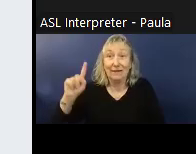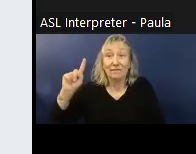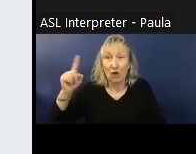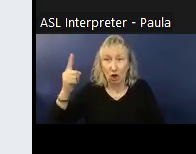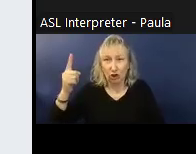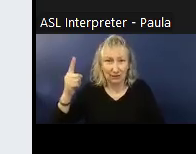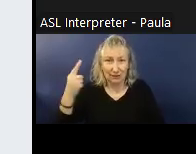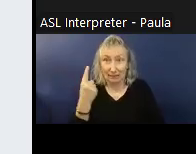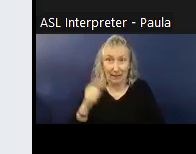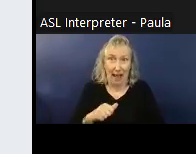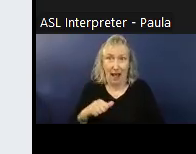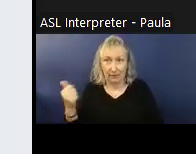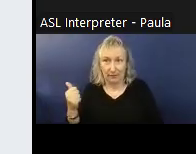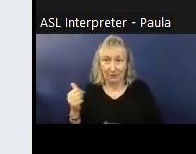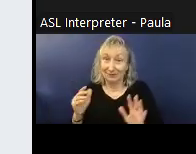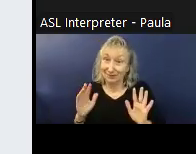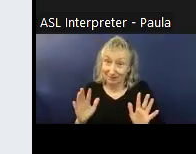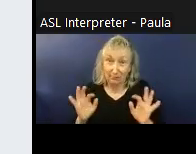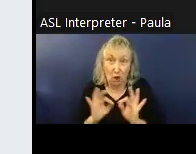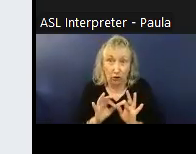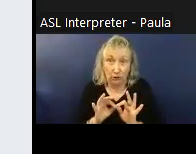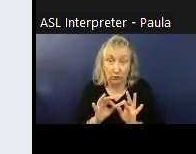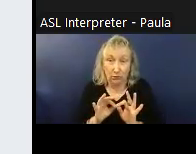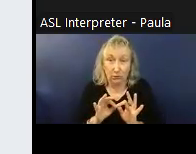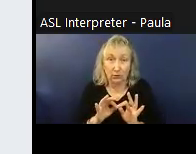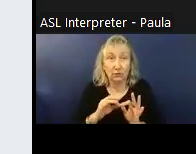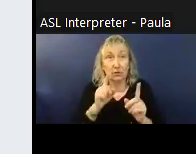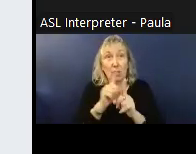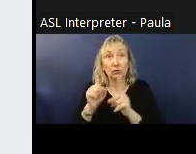And that also goes, I think to the earlier question about a